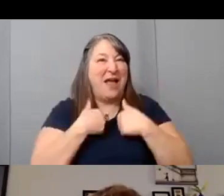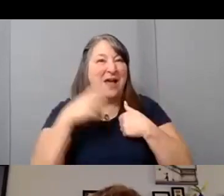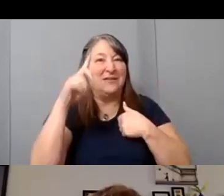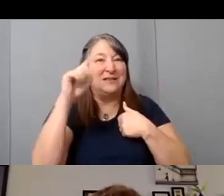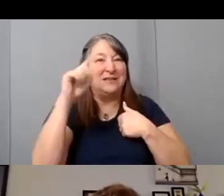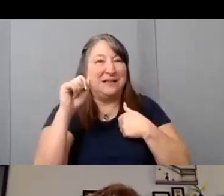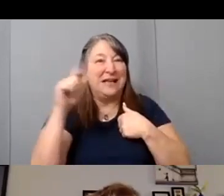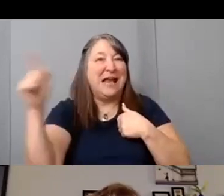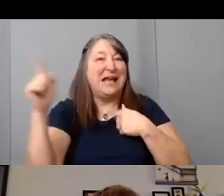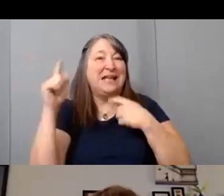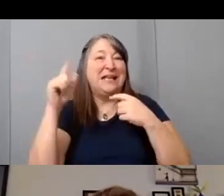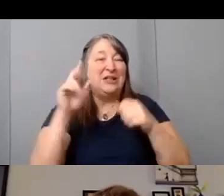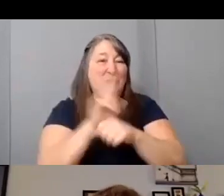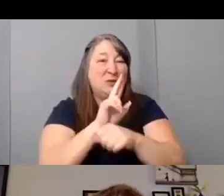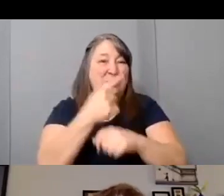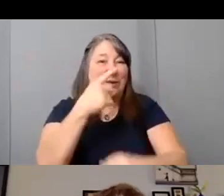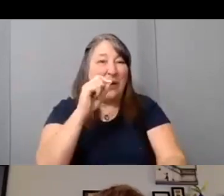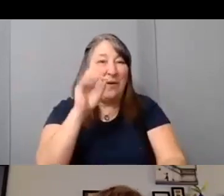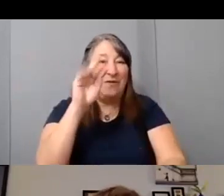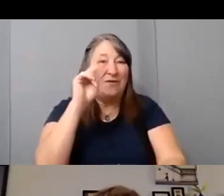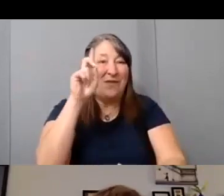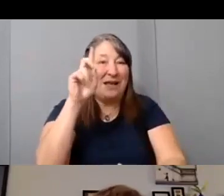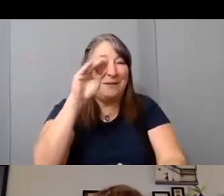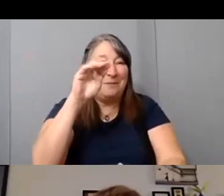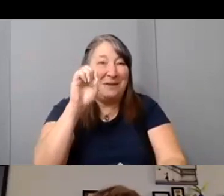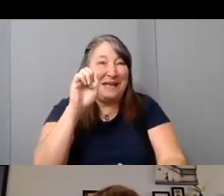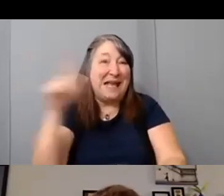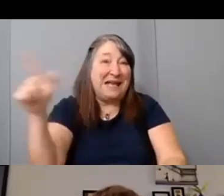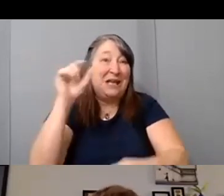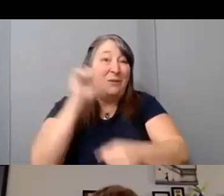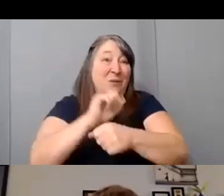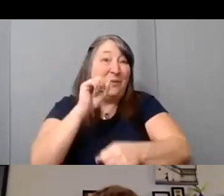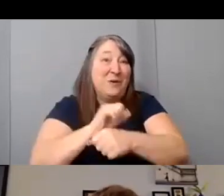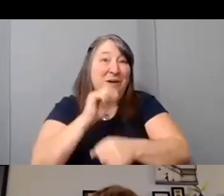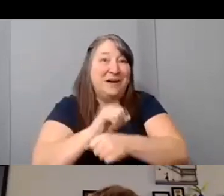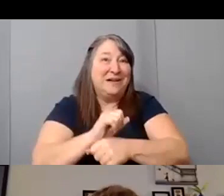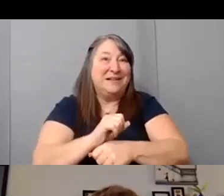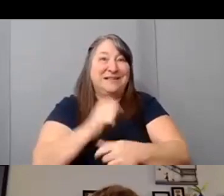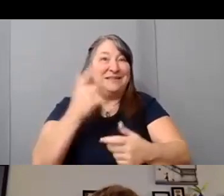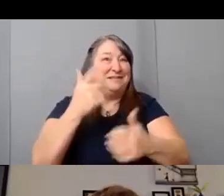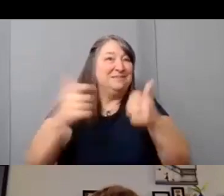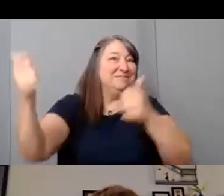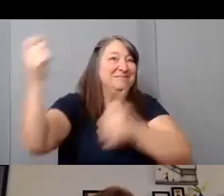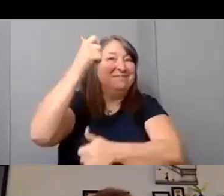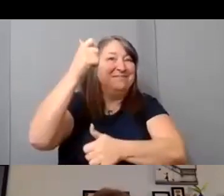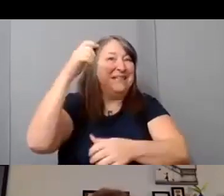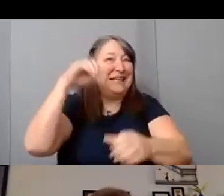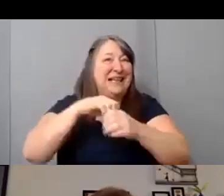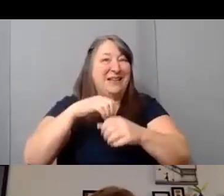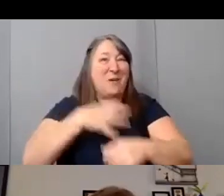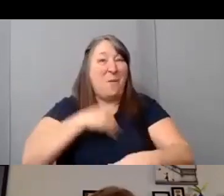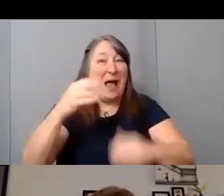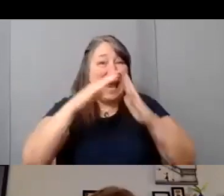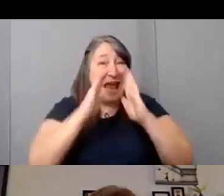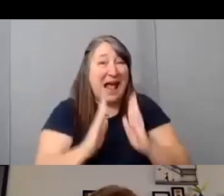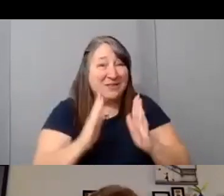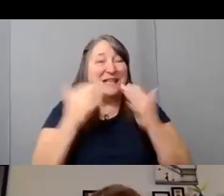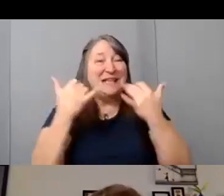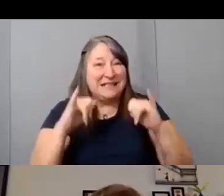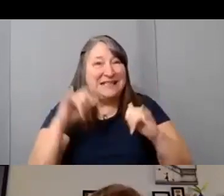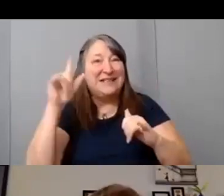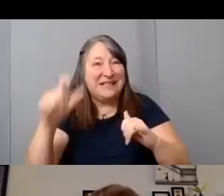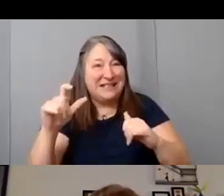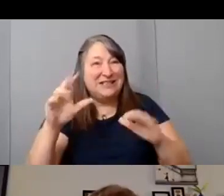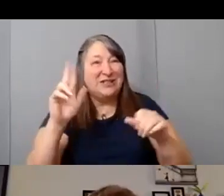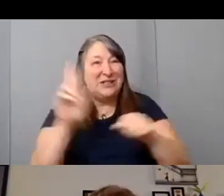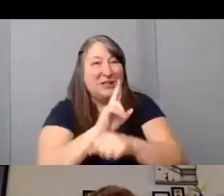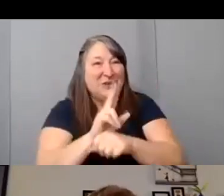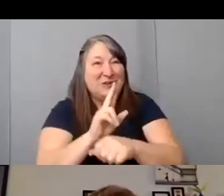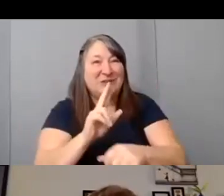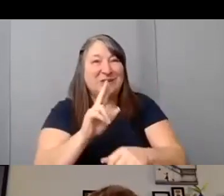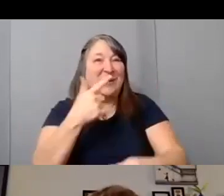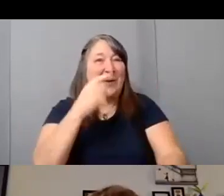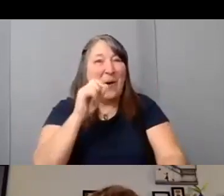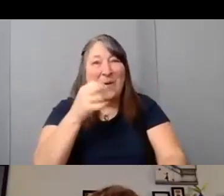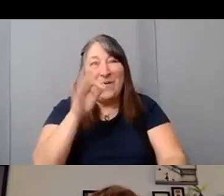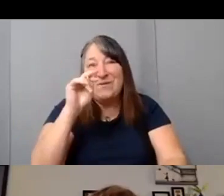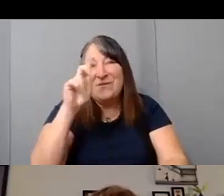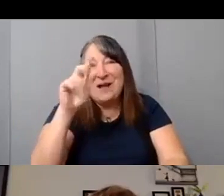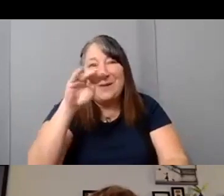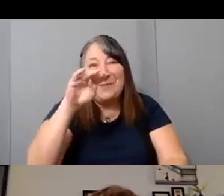So obviously, like he's like a huge position at the White House